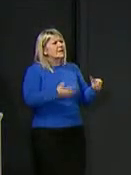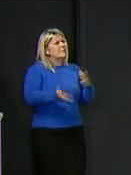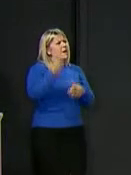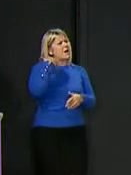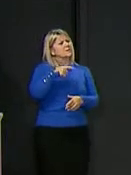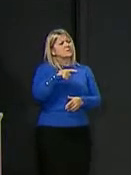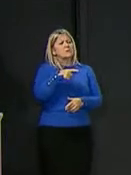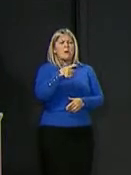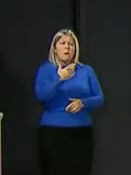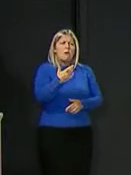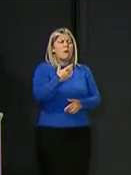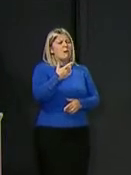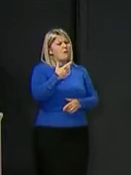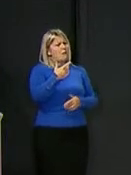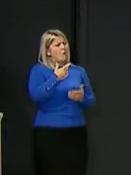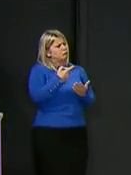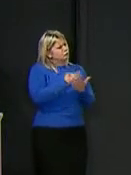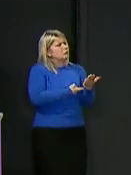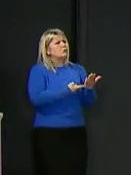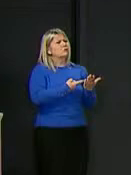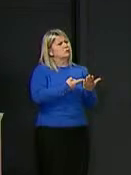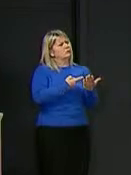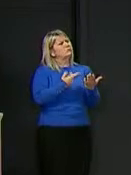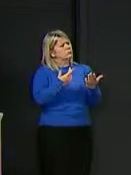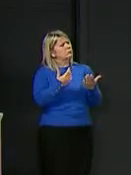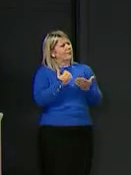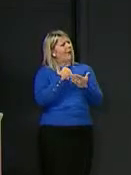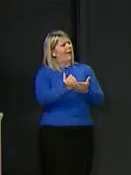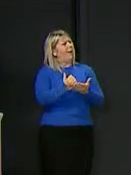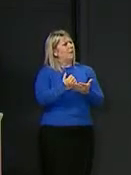starting to have an impact, and I just wondered if that was still the case?